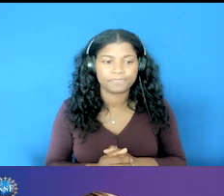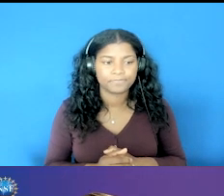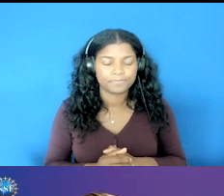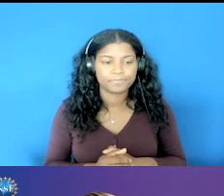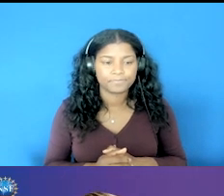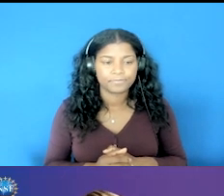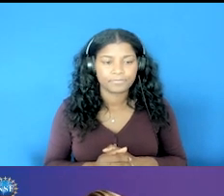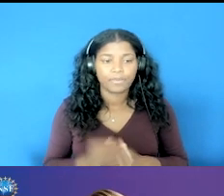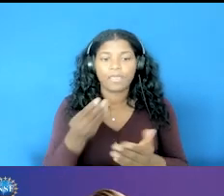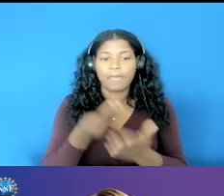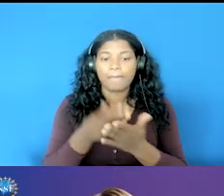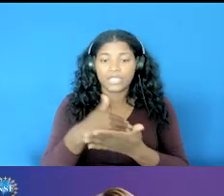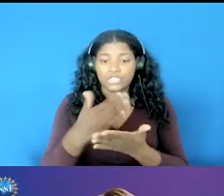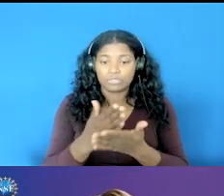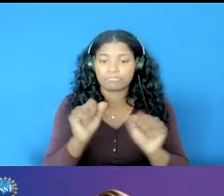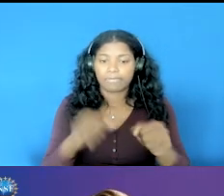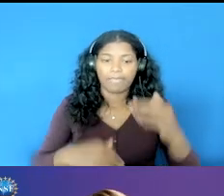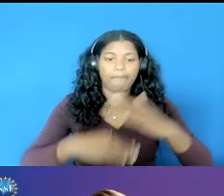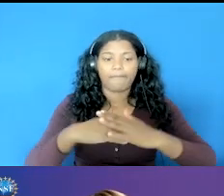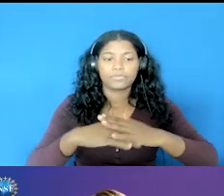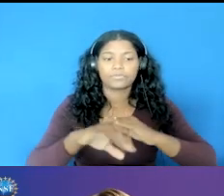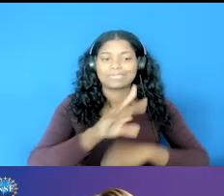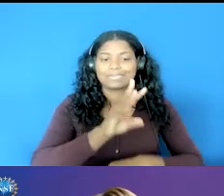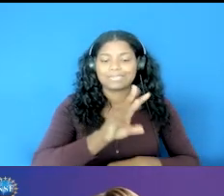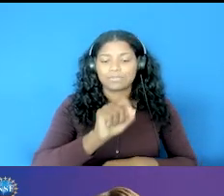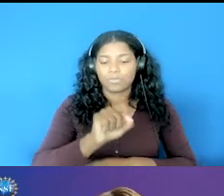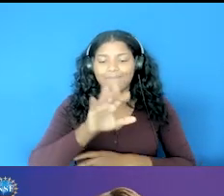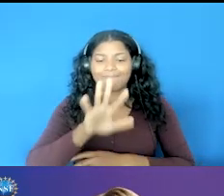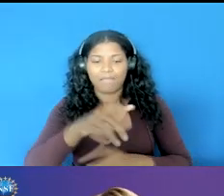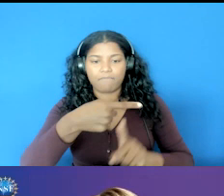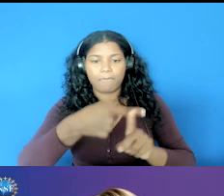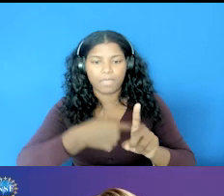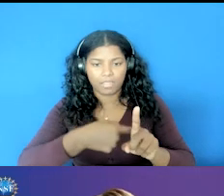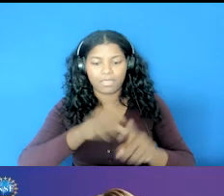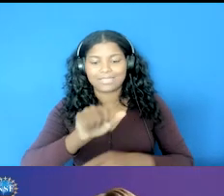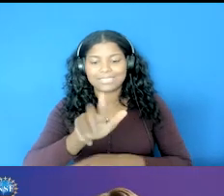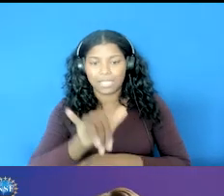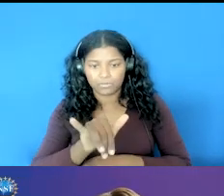Budgets can include up to 6.5 months of salary, so you can buy out a semester of time,